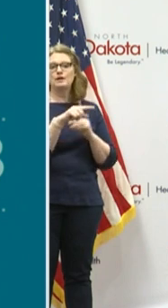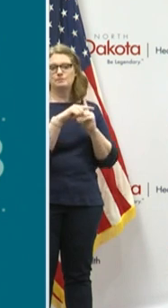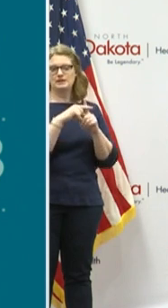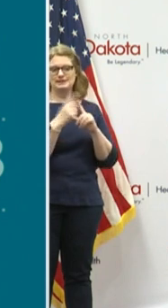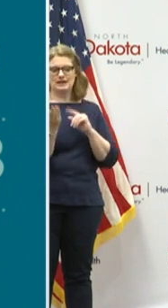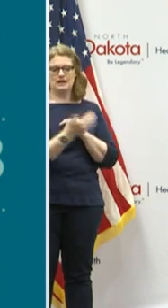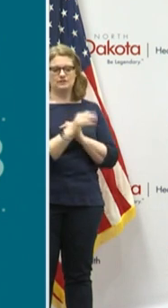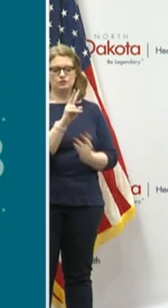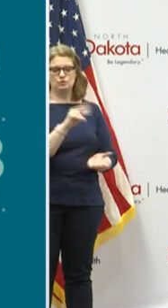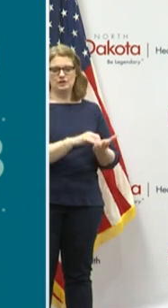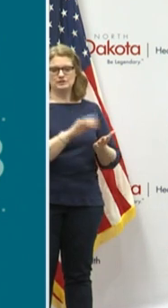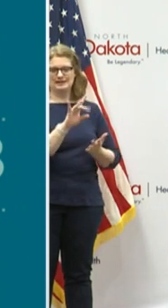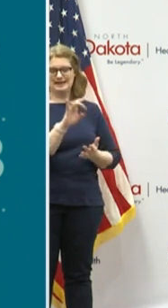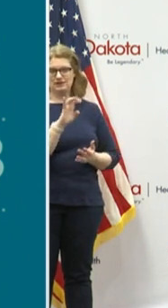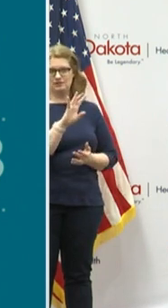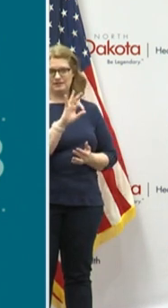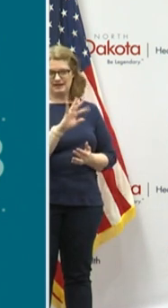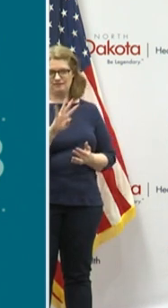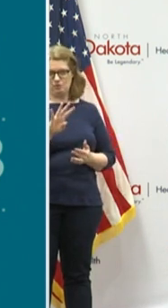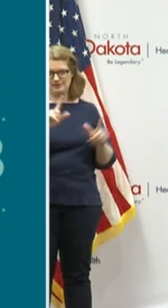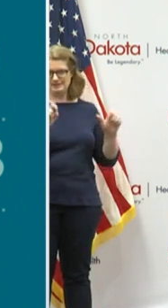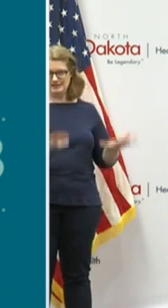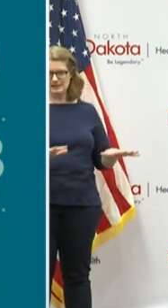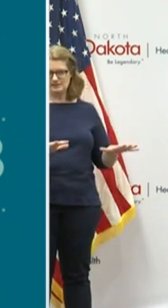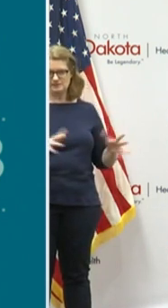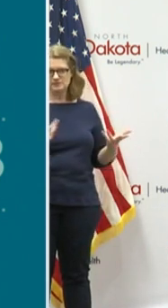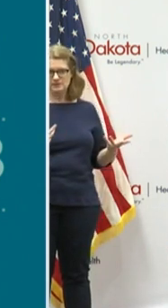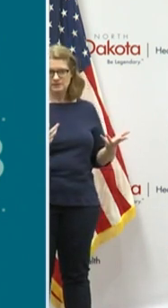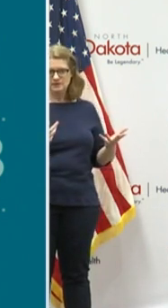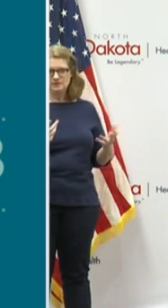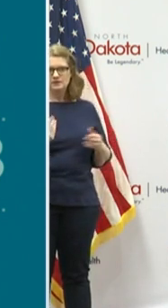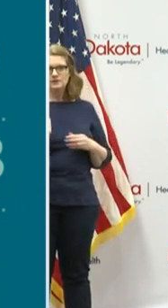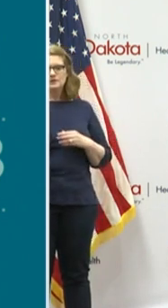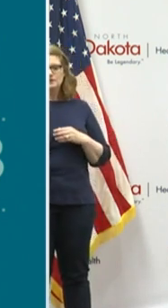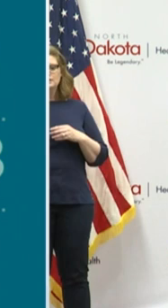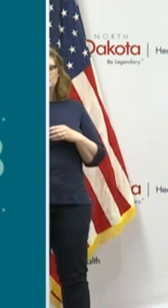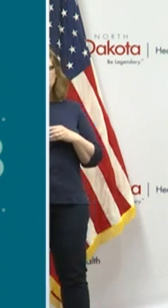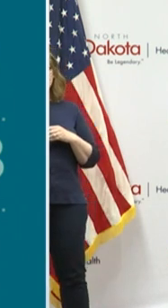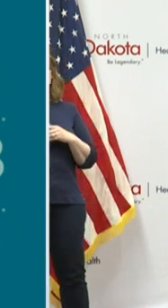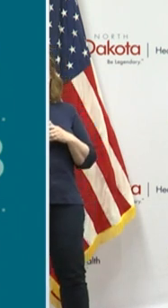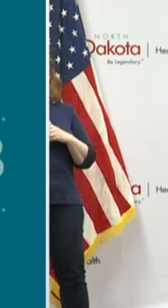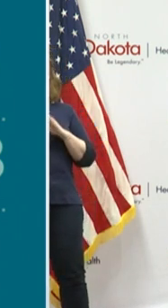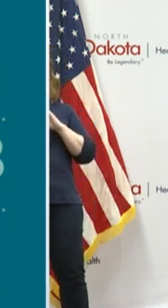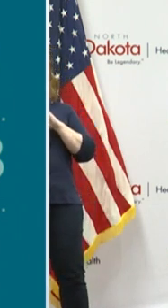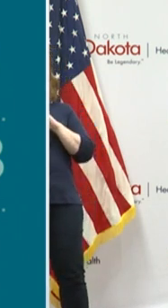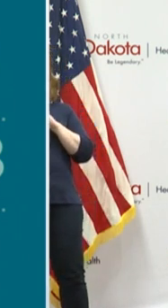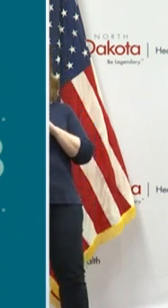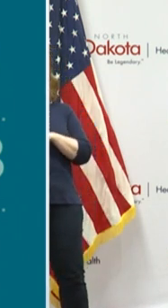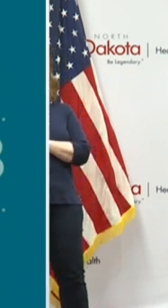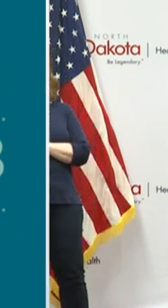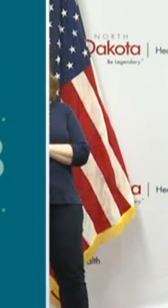TODAY THE NORTH DAKOTA DEPARTMENT OF HEALTH CONFIRMED 40 ADDITIONAL CASE STATEWIDE FOR